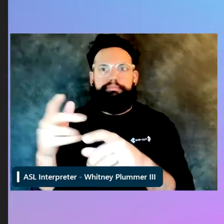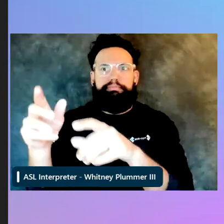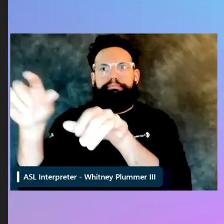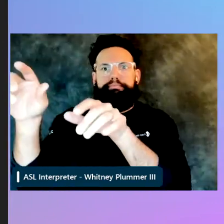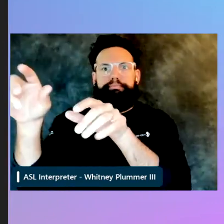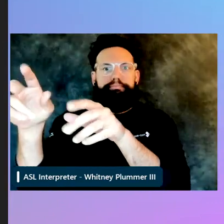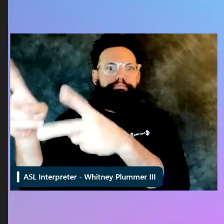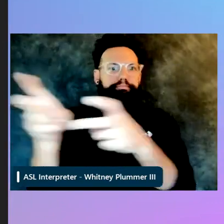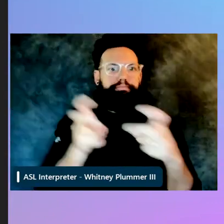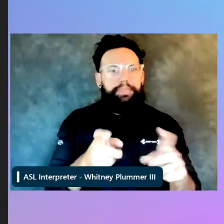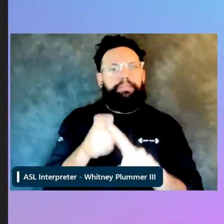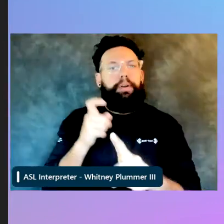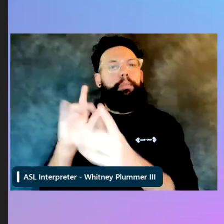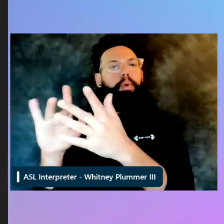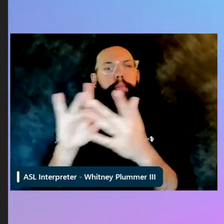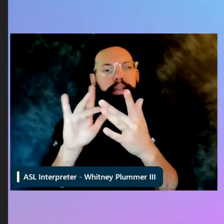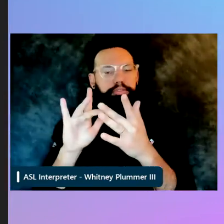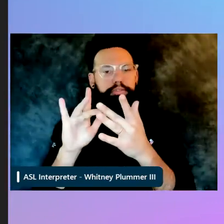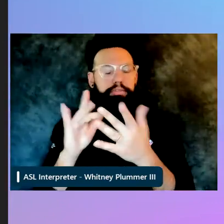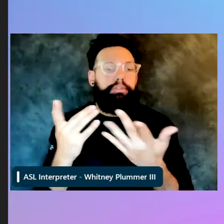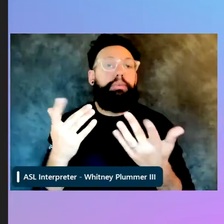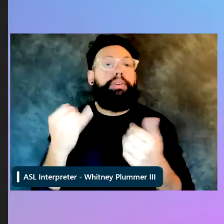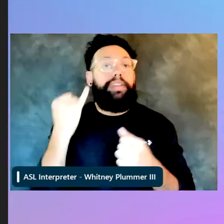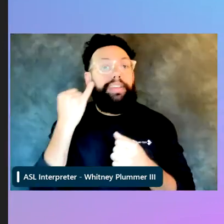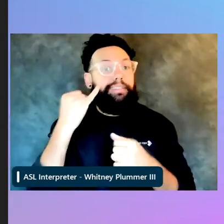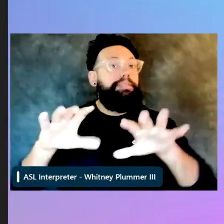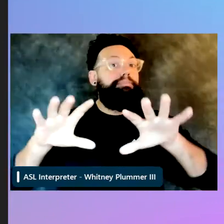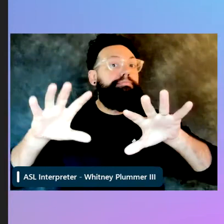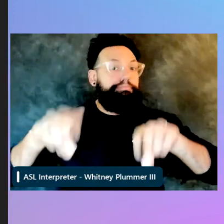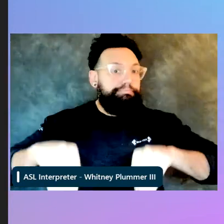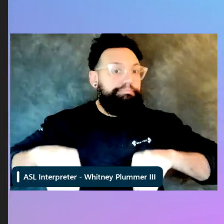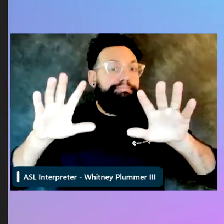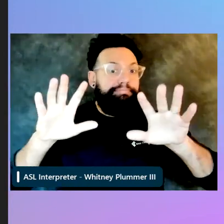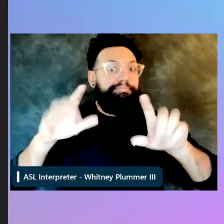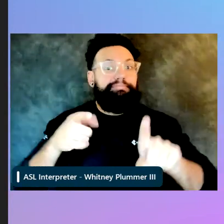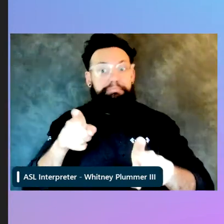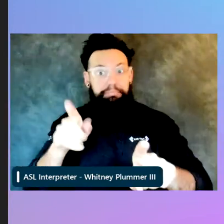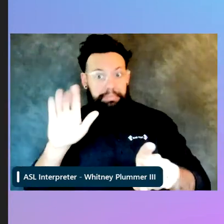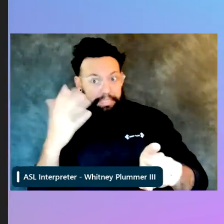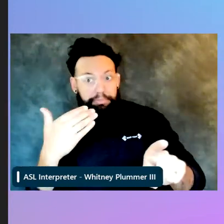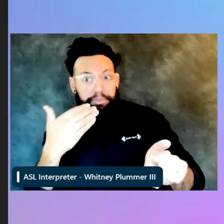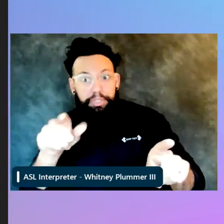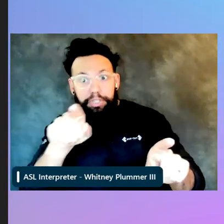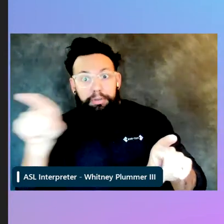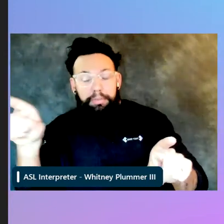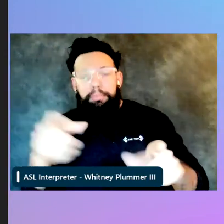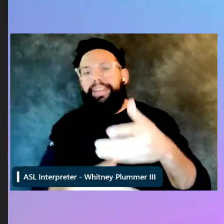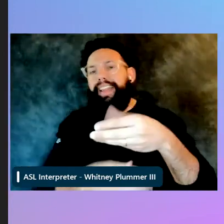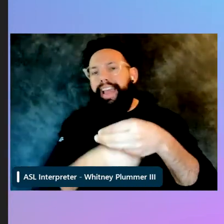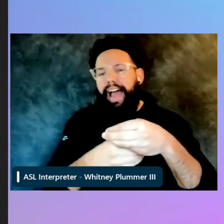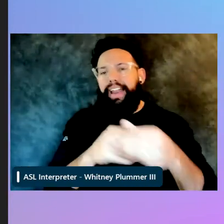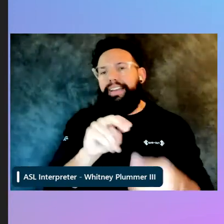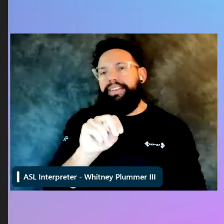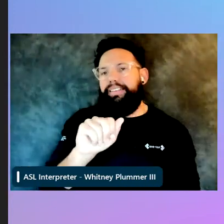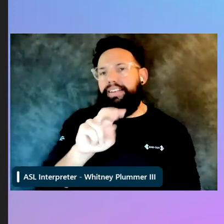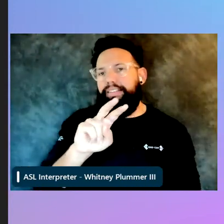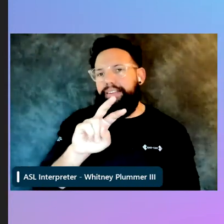Refreshing our web page that looks like a good start, but let's add in a navigation to our